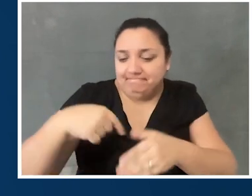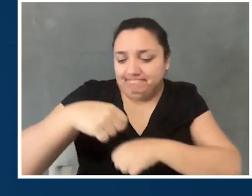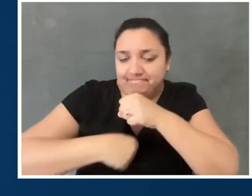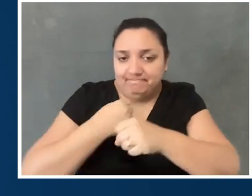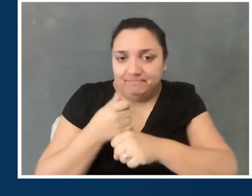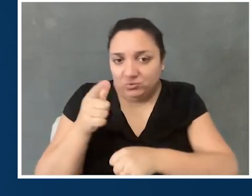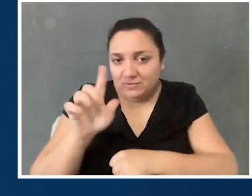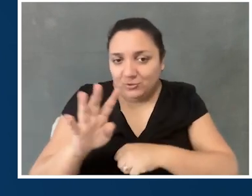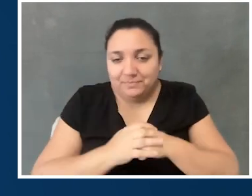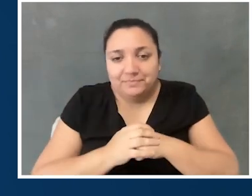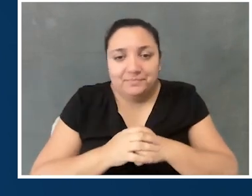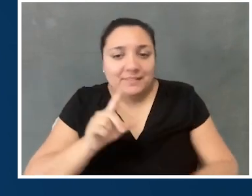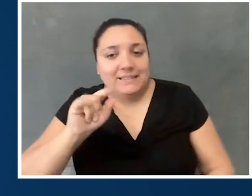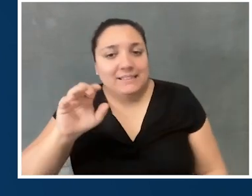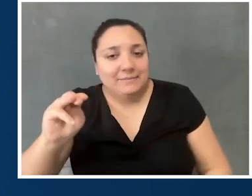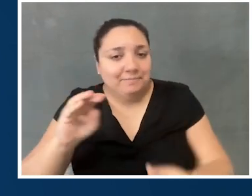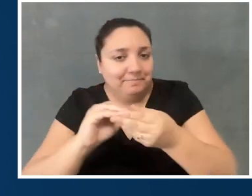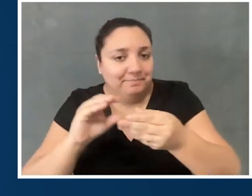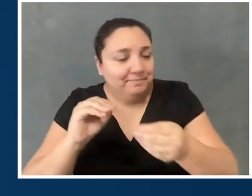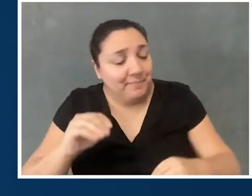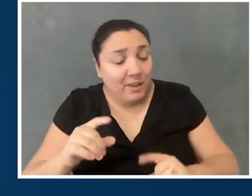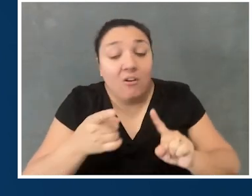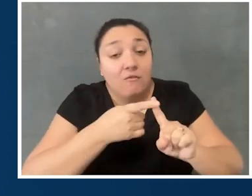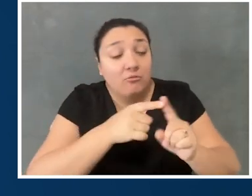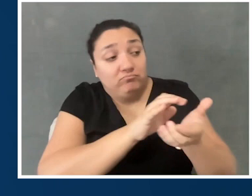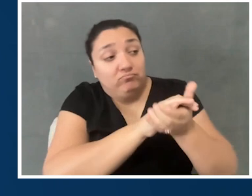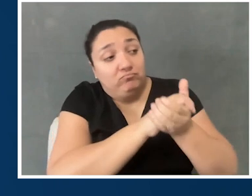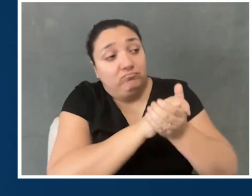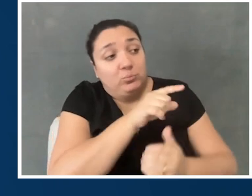Sure, well, first I wanna congratulate you and Grace,